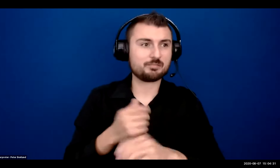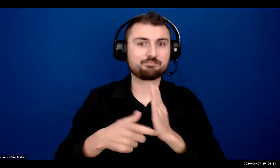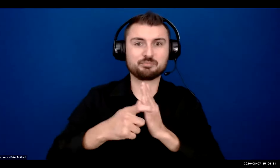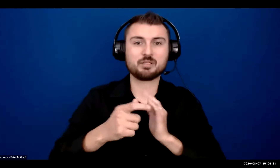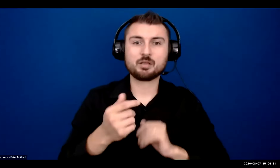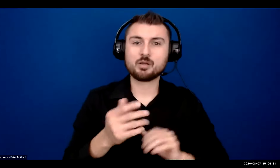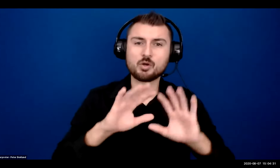So a specific break out room or you can just have Zoom randomly say okay give me a group of five.